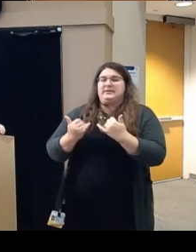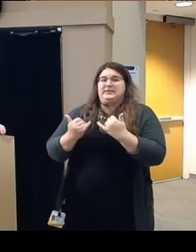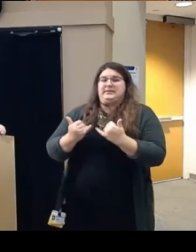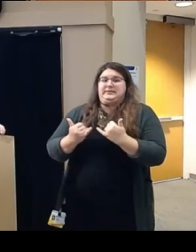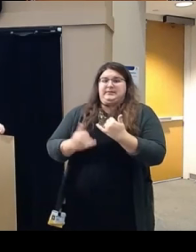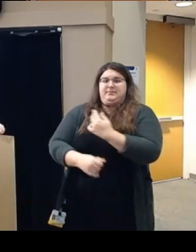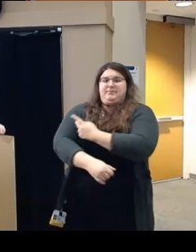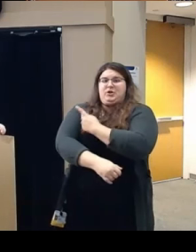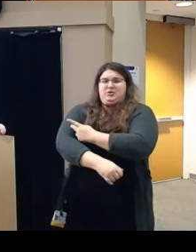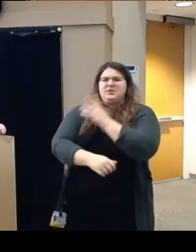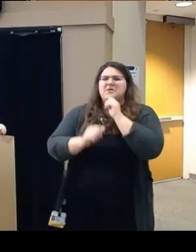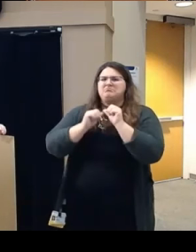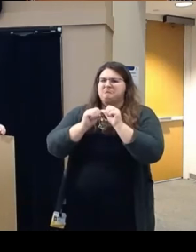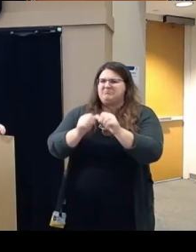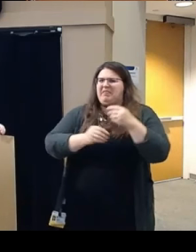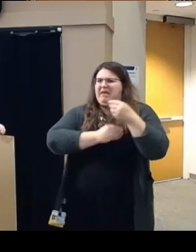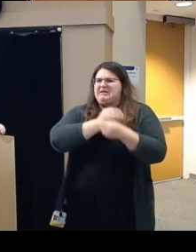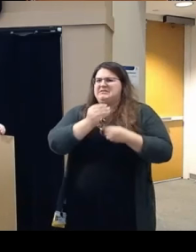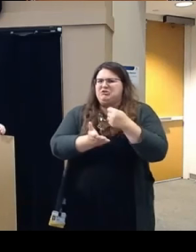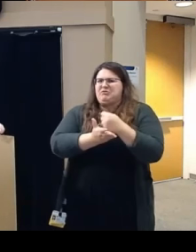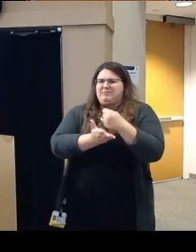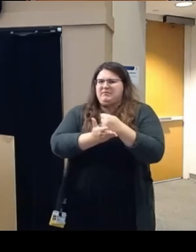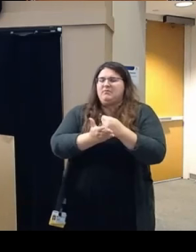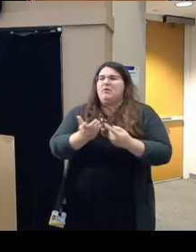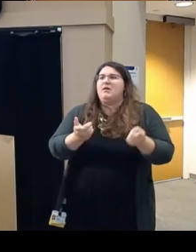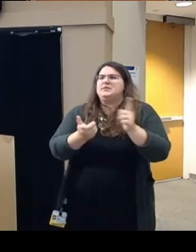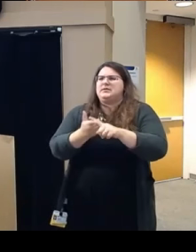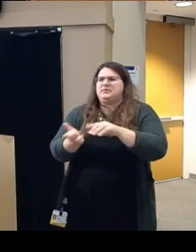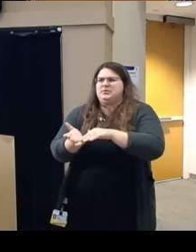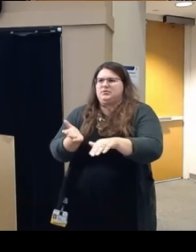discharge um their length of stay is usually about 3 weeks so there will be a 3-we span of